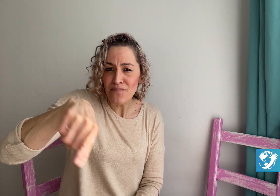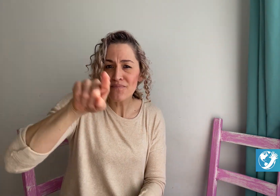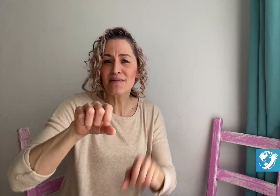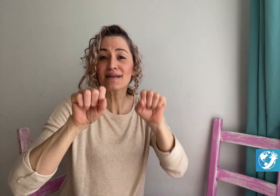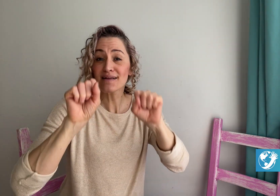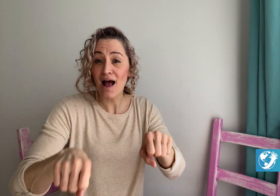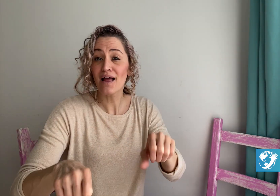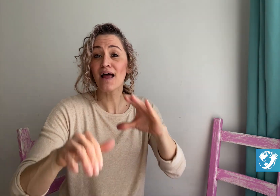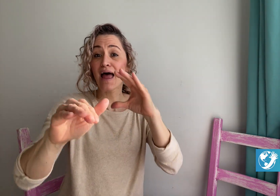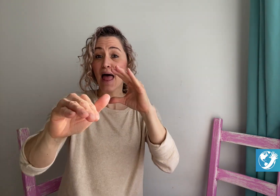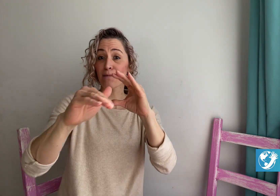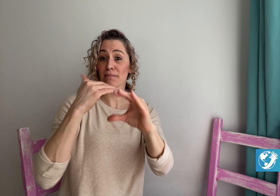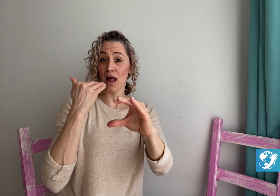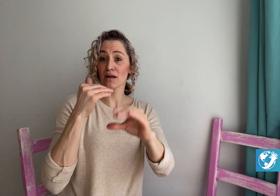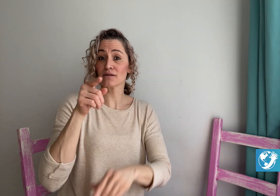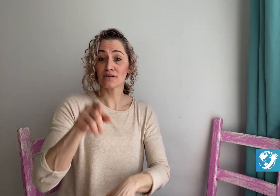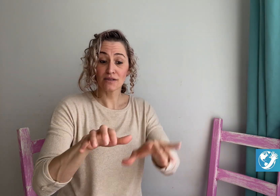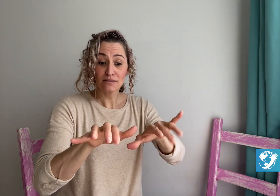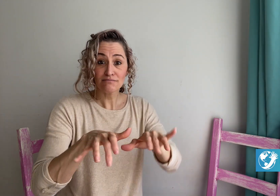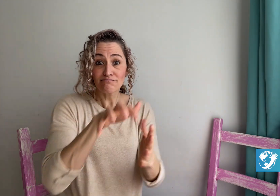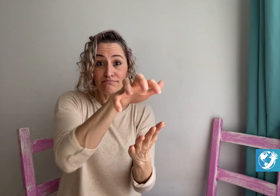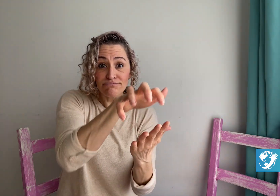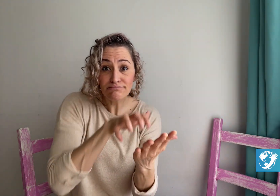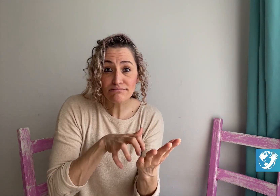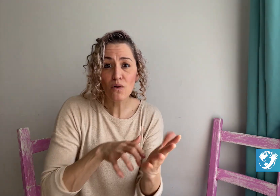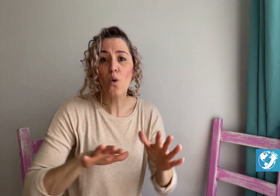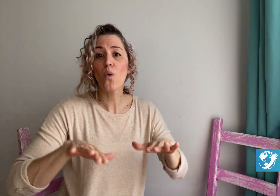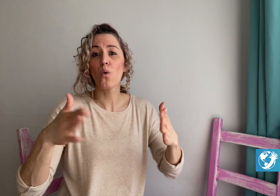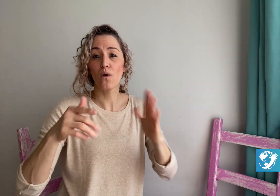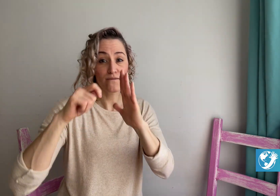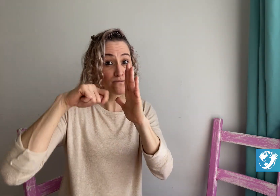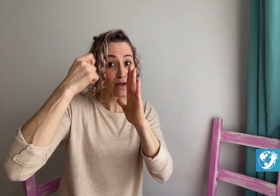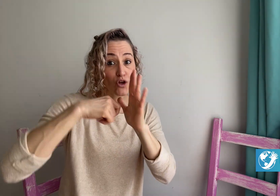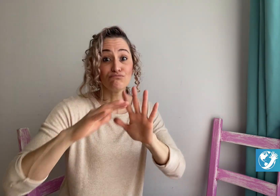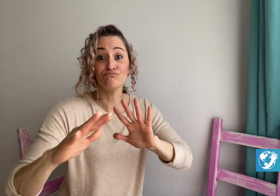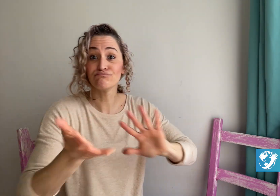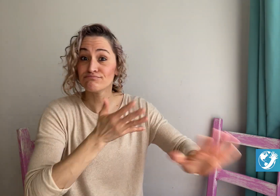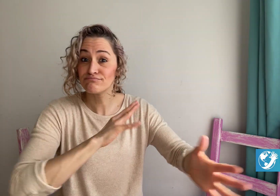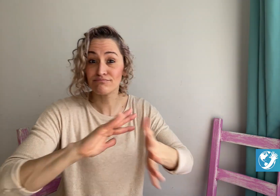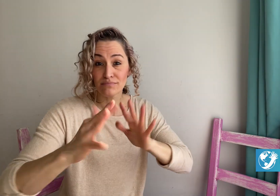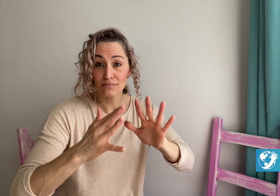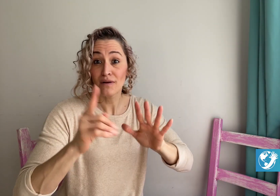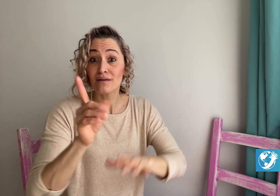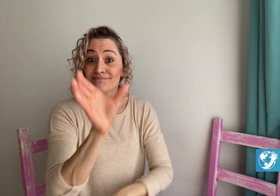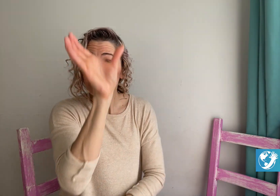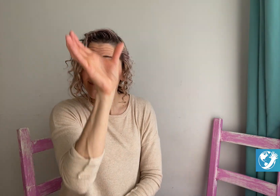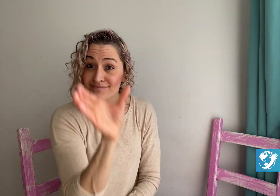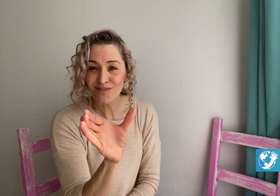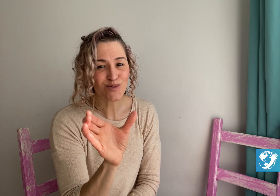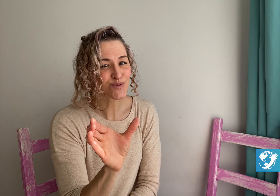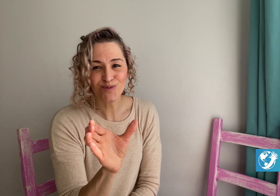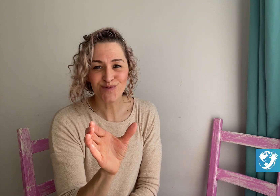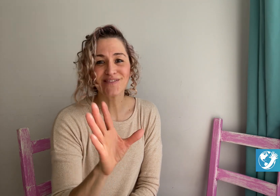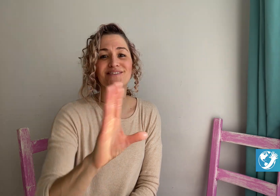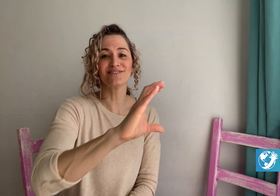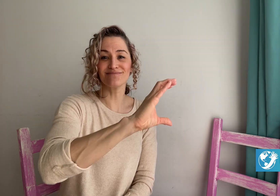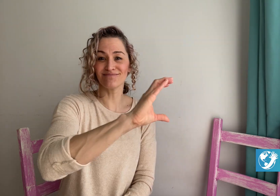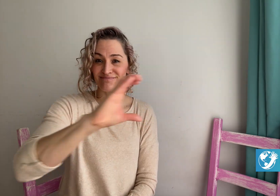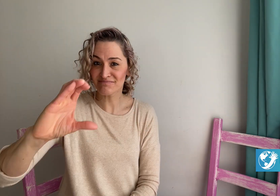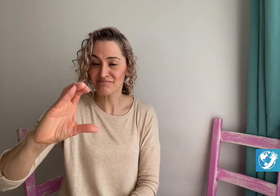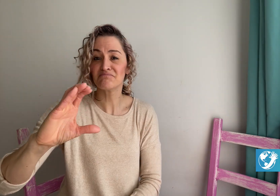You can email your text or video comments